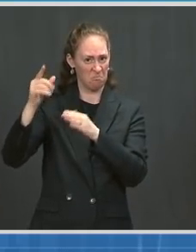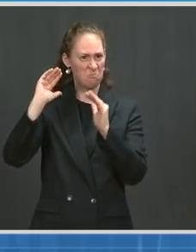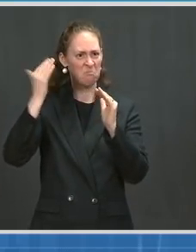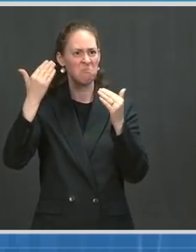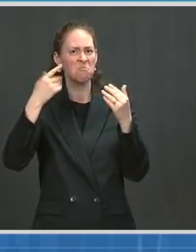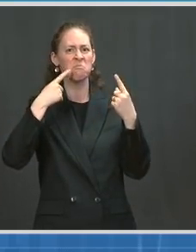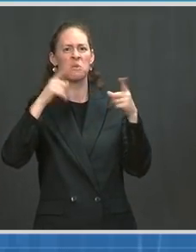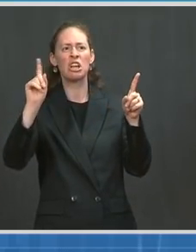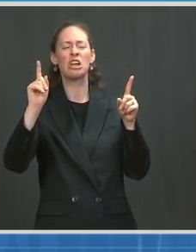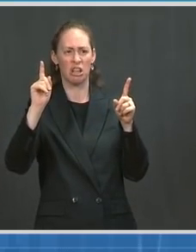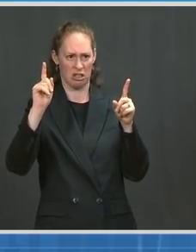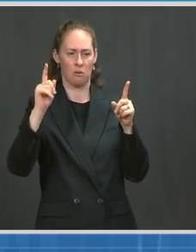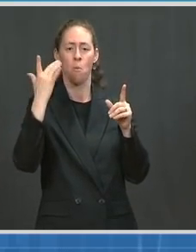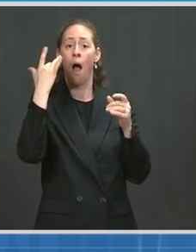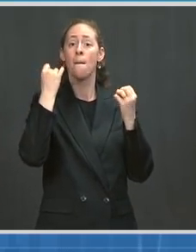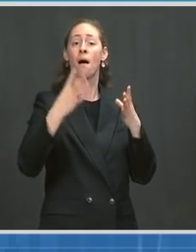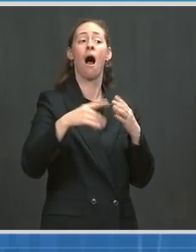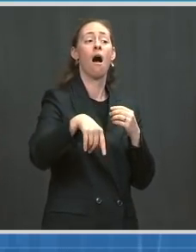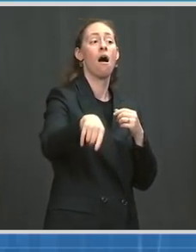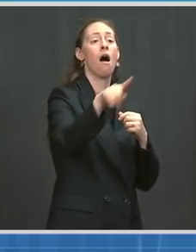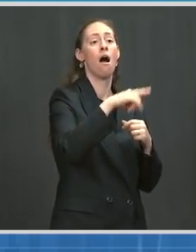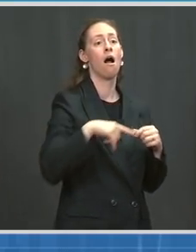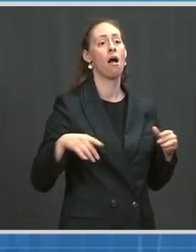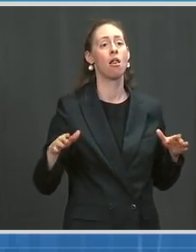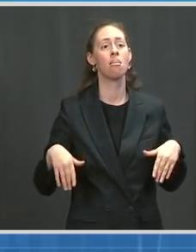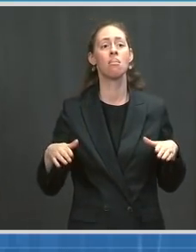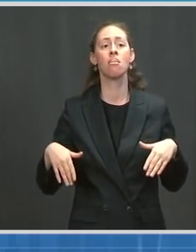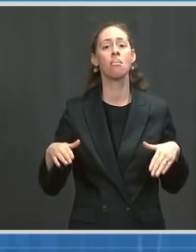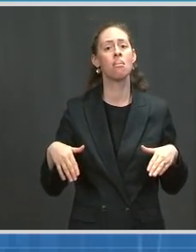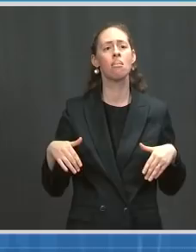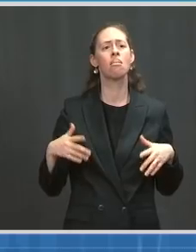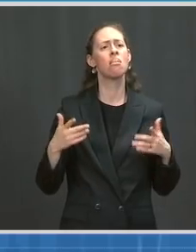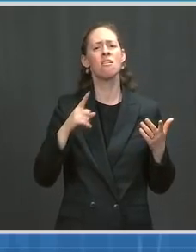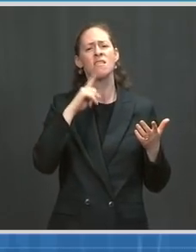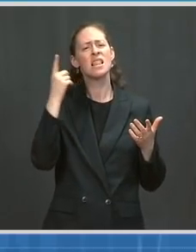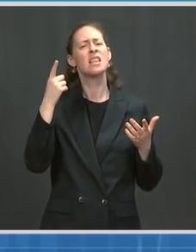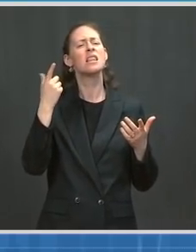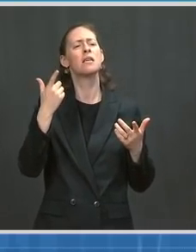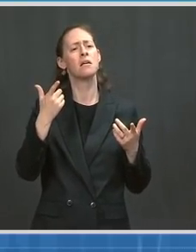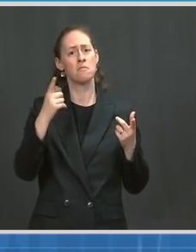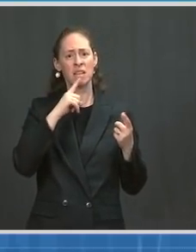are actually not opposed to getting vaccinated; they're just not prioritizing it very high.